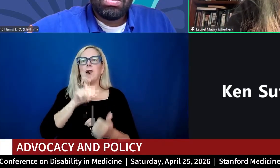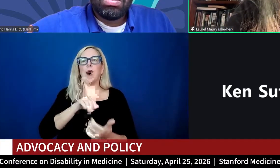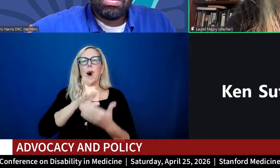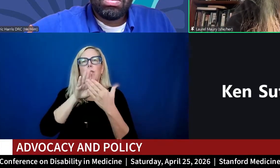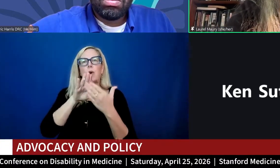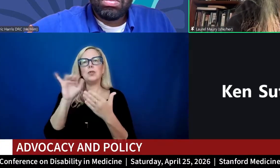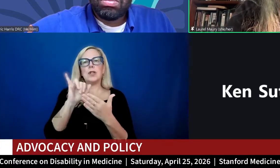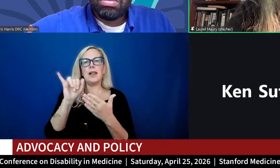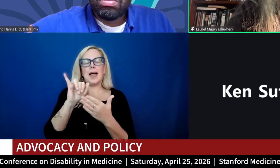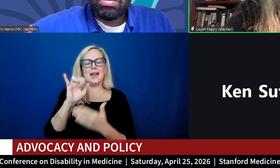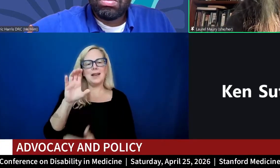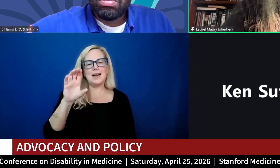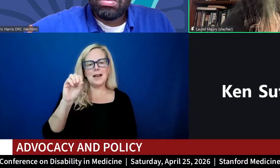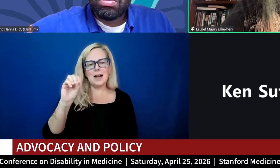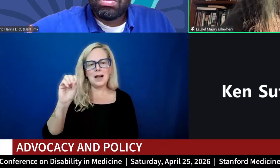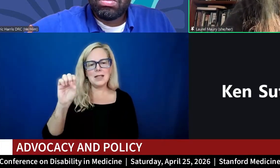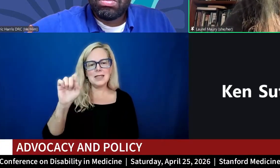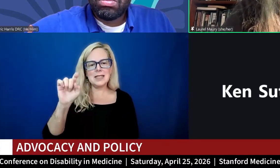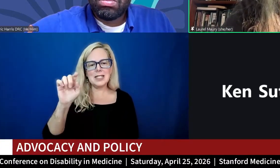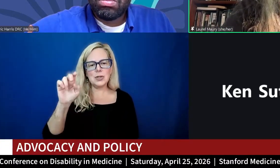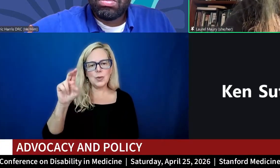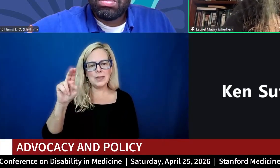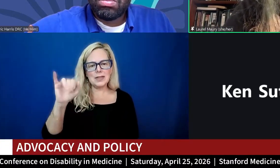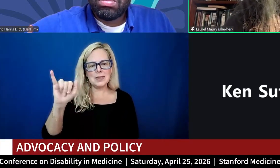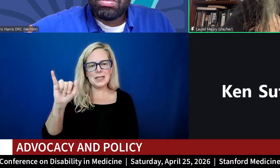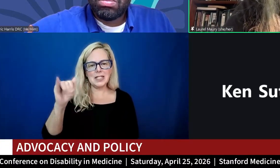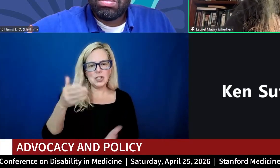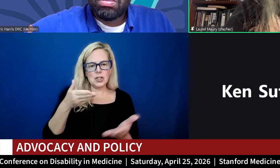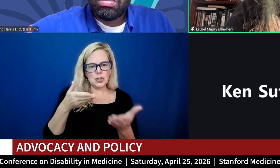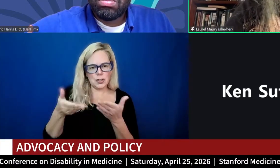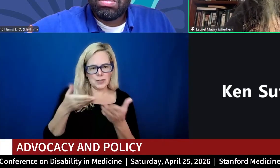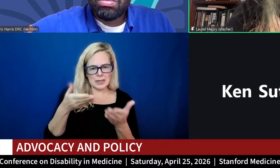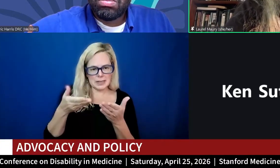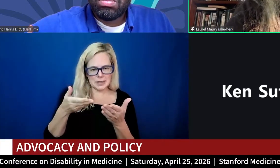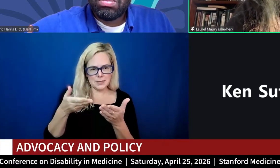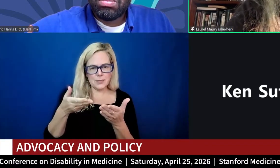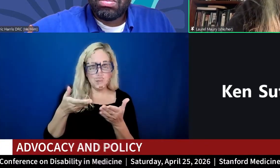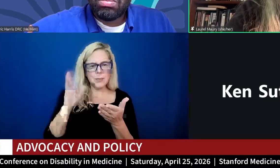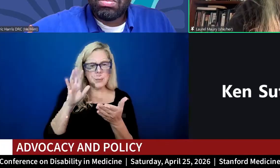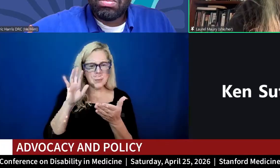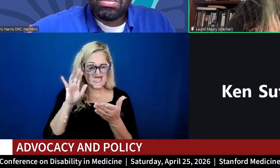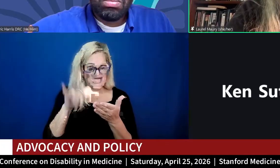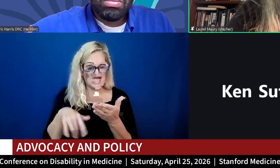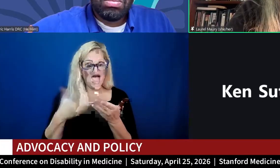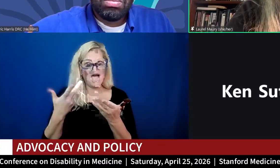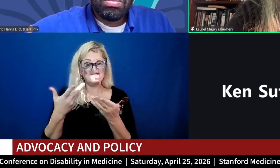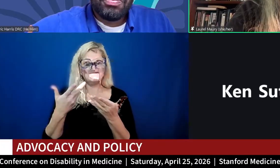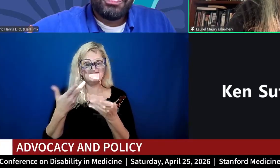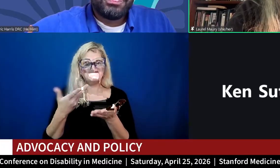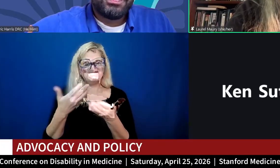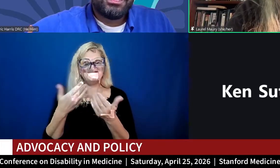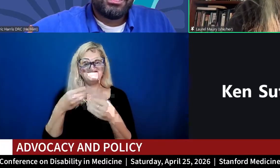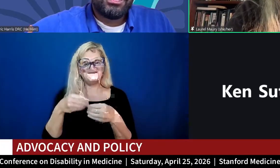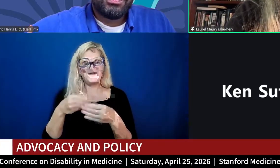your employer, your situation on your behalf and they have some powers to compel um places